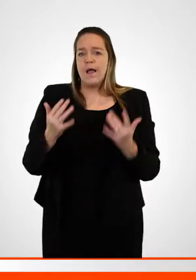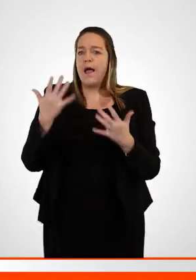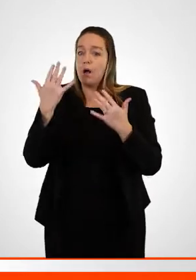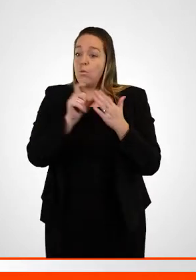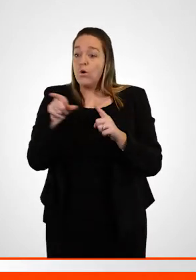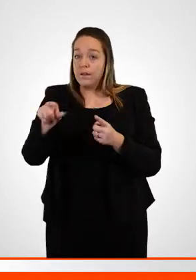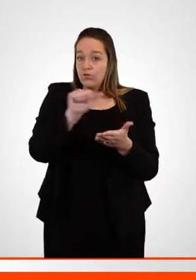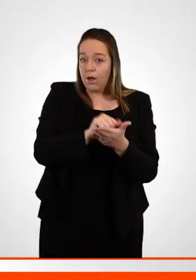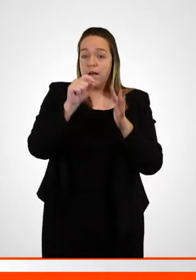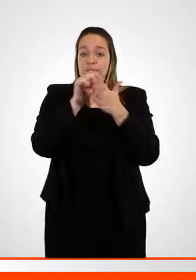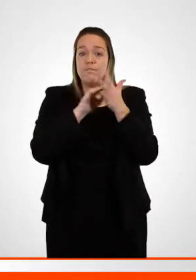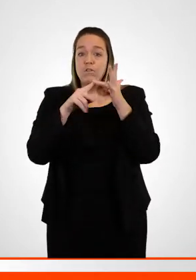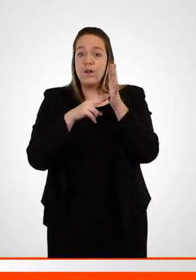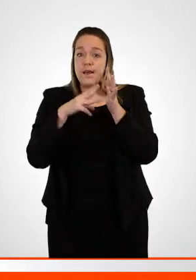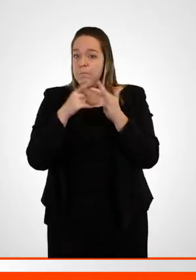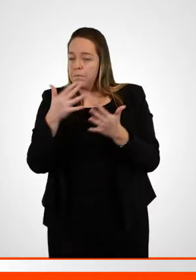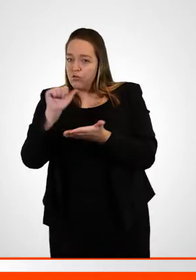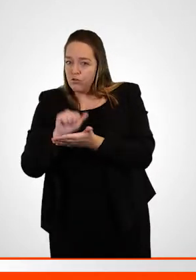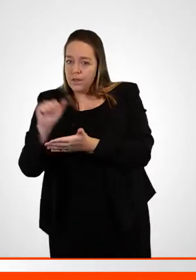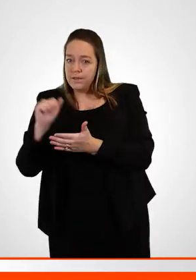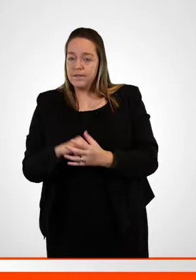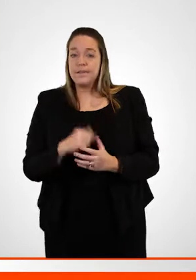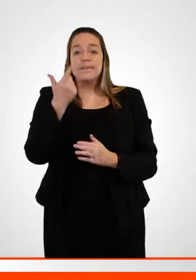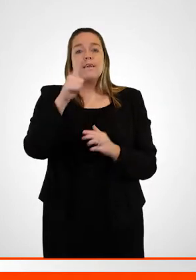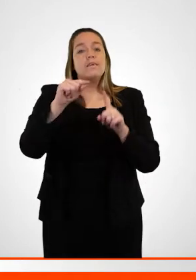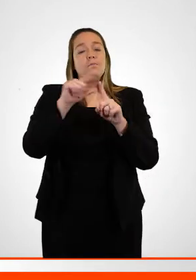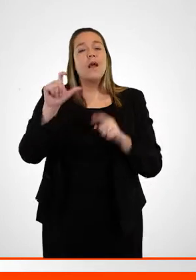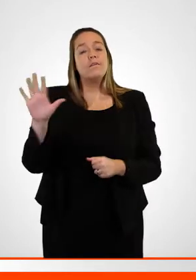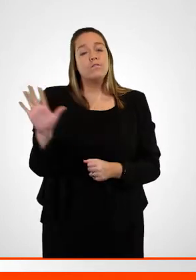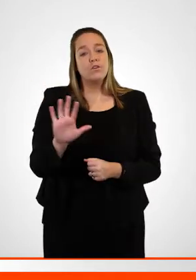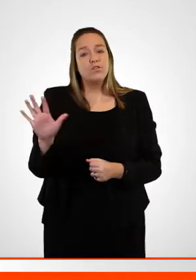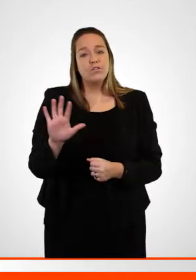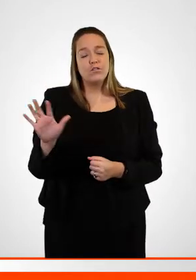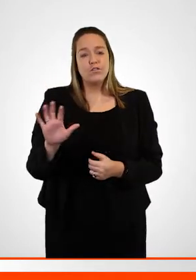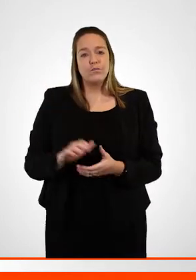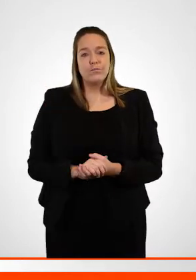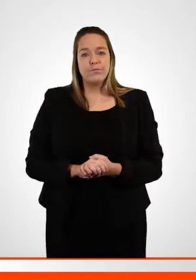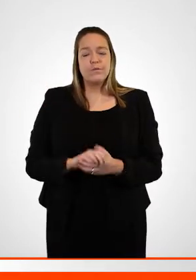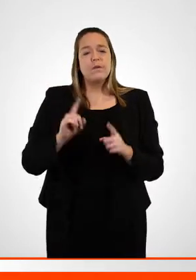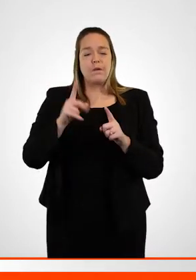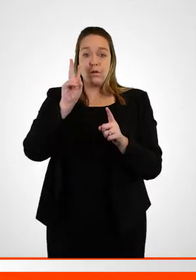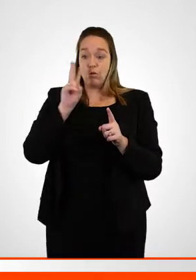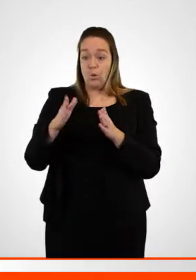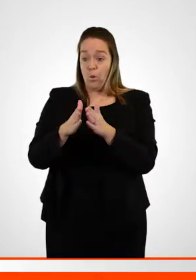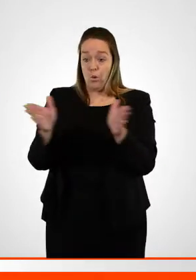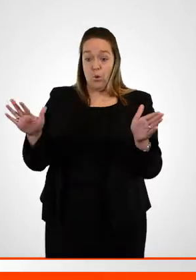or the number of phonemes correct, a 70 percent average. When we looked at them across the board, though, we saw that some of these kids,